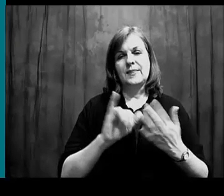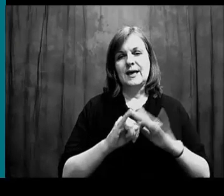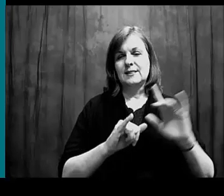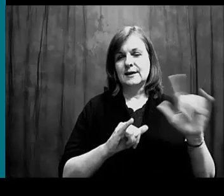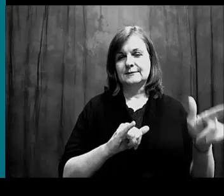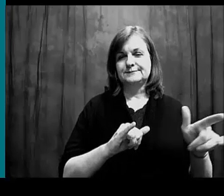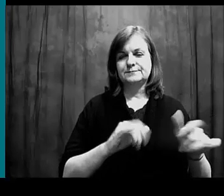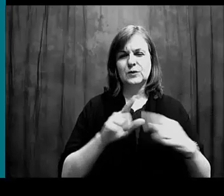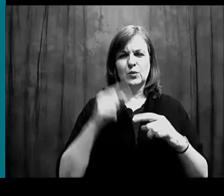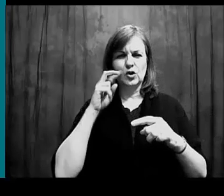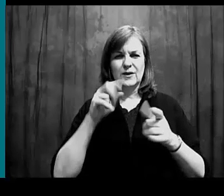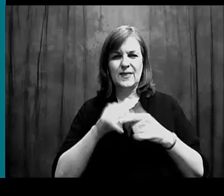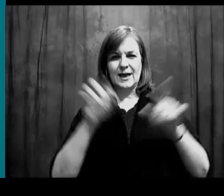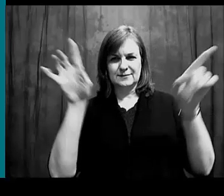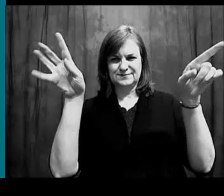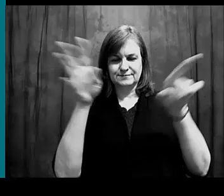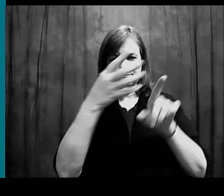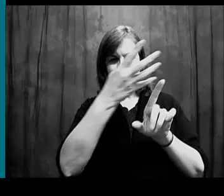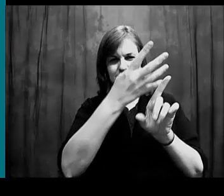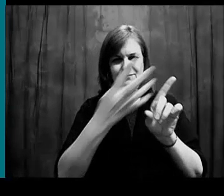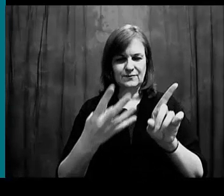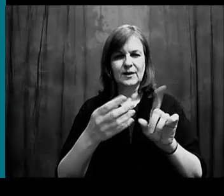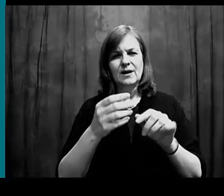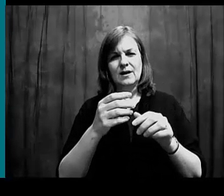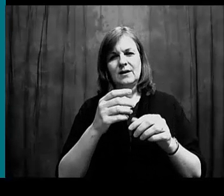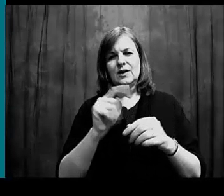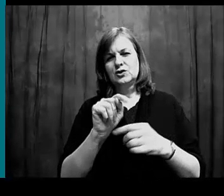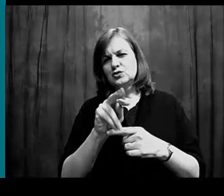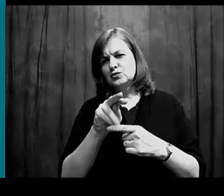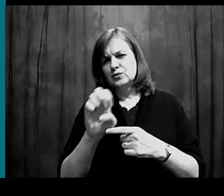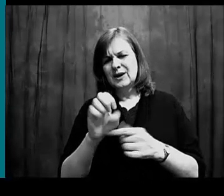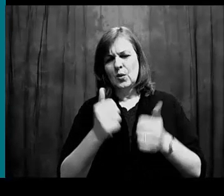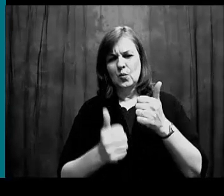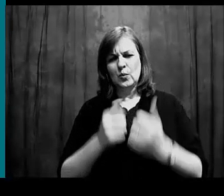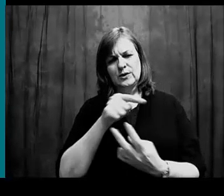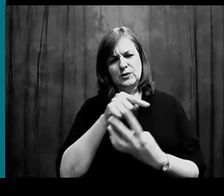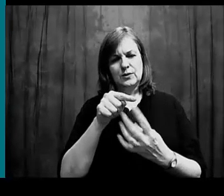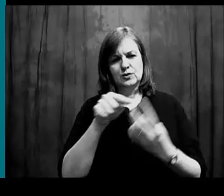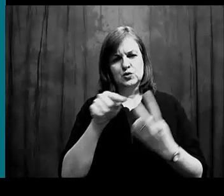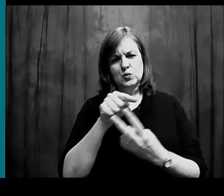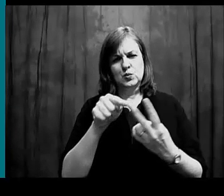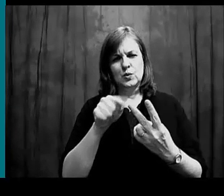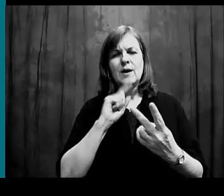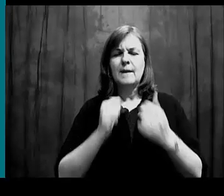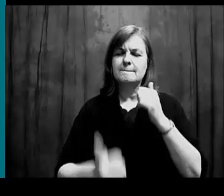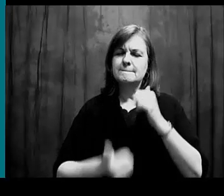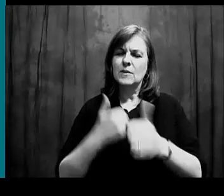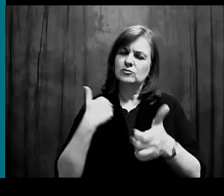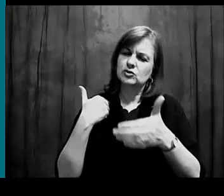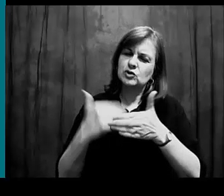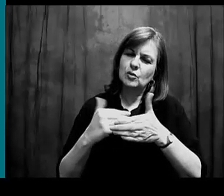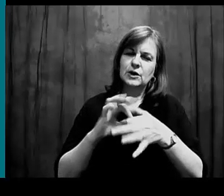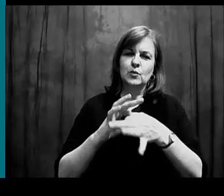when we look at this tree what I want you to think about is which two of these are most closely related